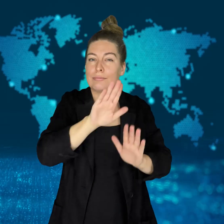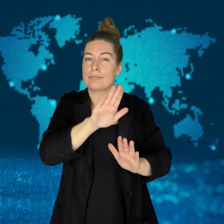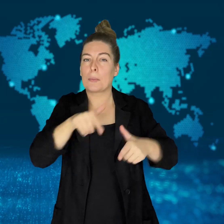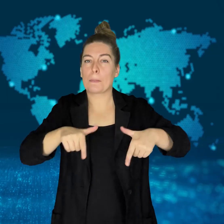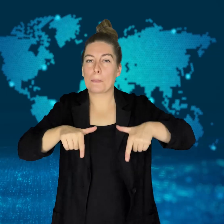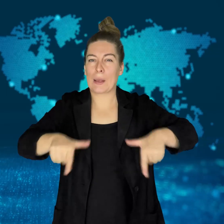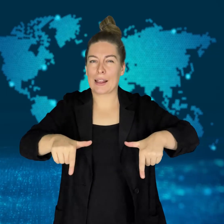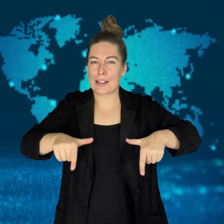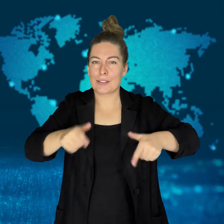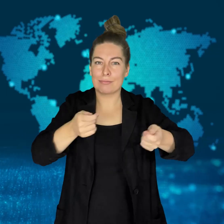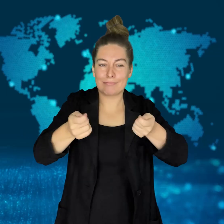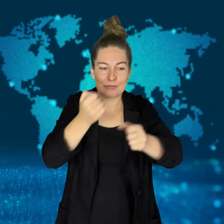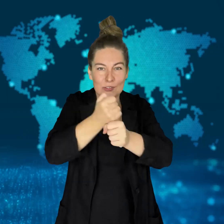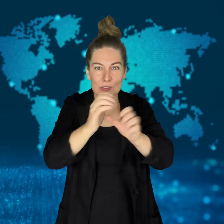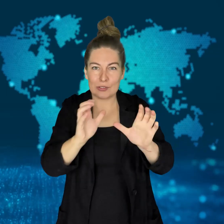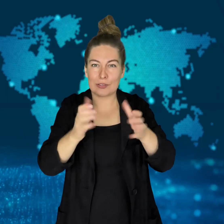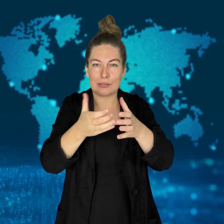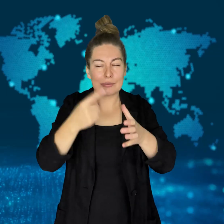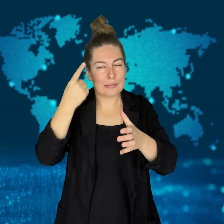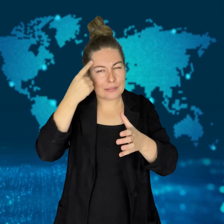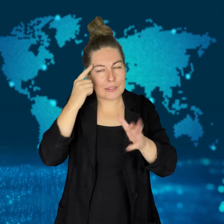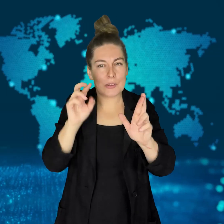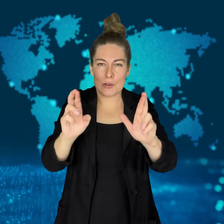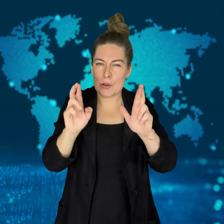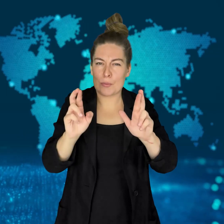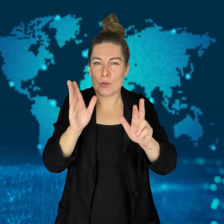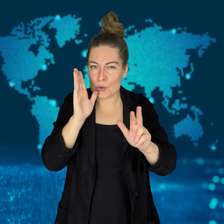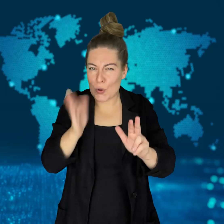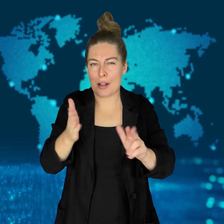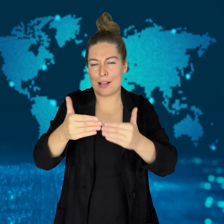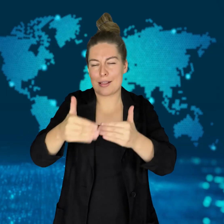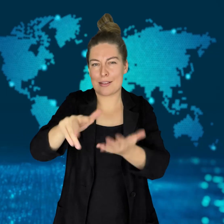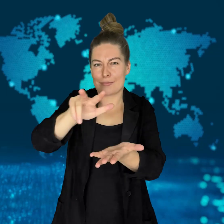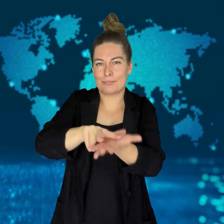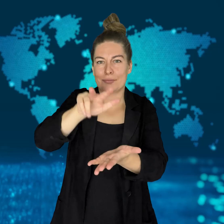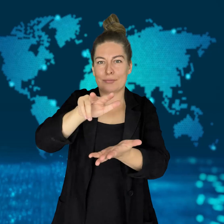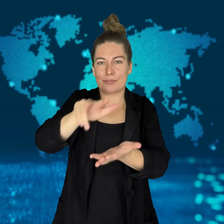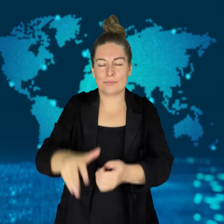Since the prime minister's government has a majority, that is expected to happen.